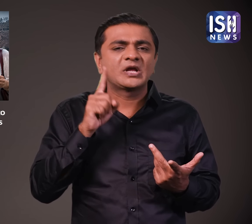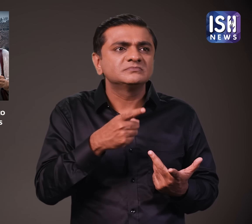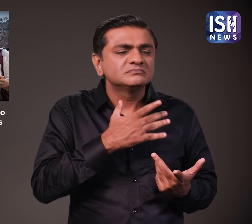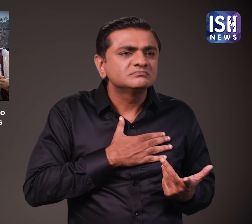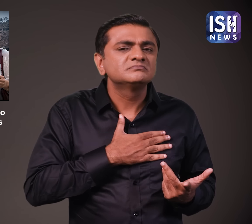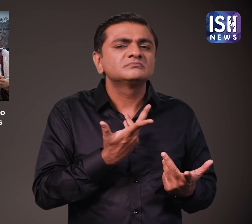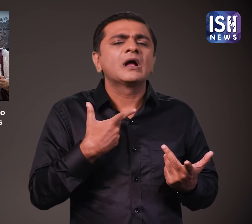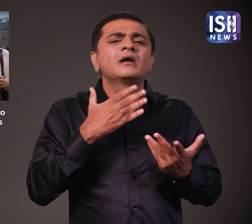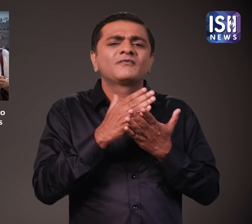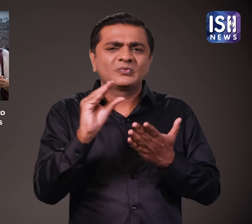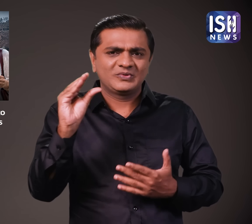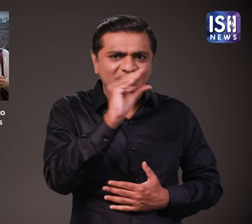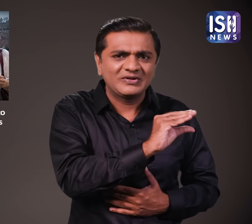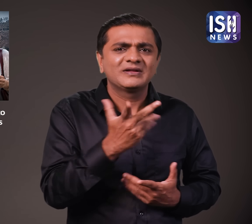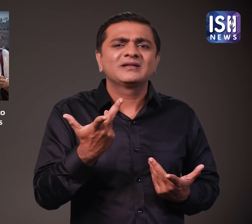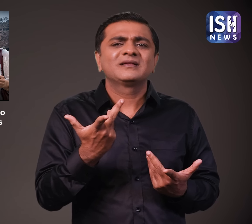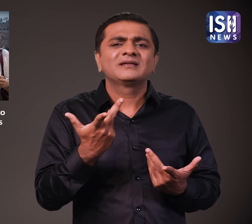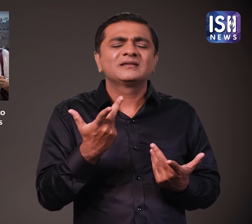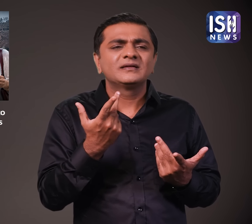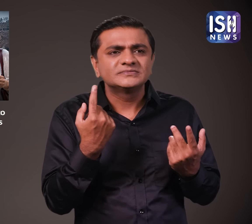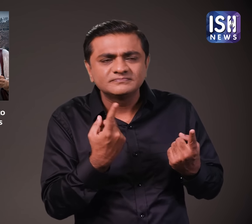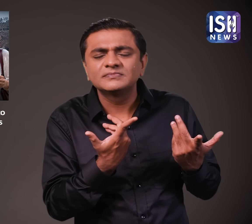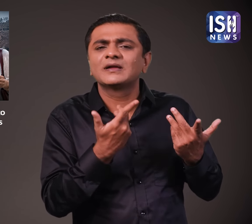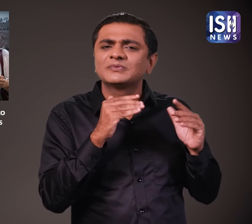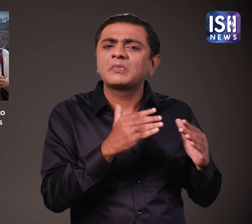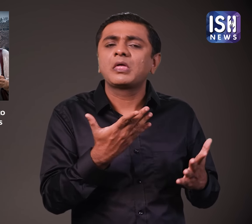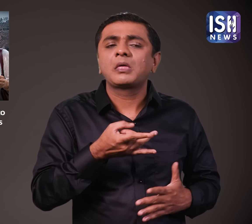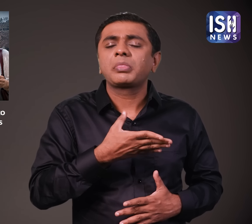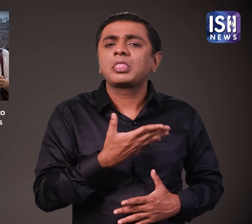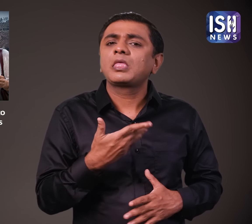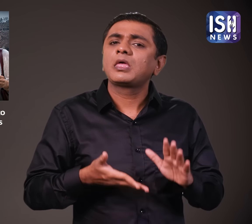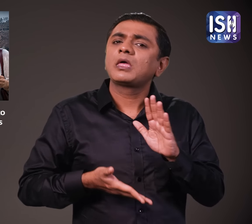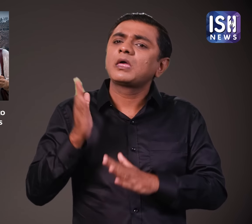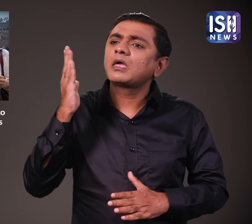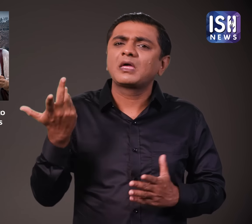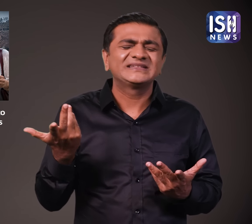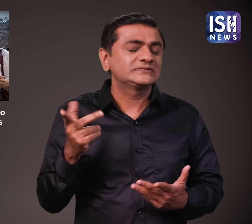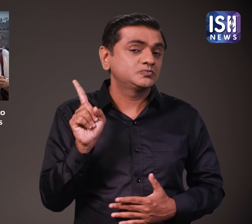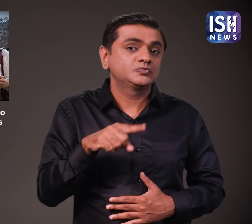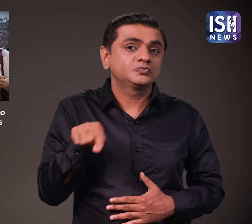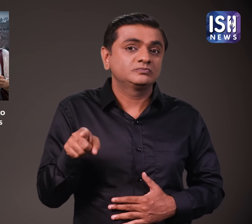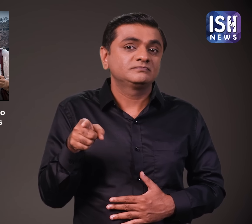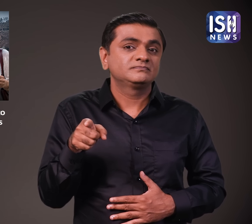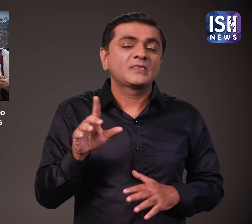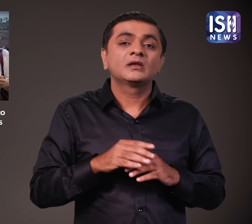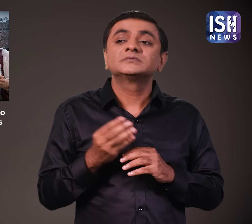They said that she should have supported the family and shared part of the compensation, but instead chose to leave.